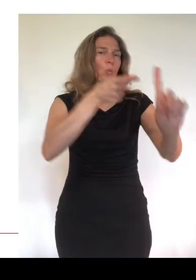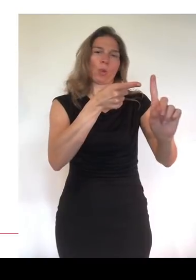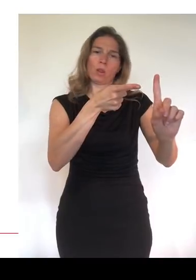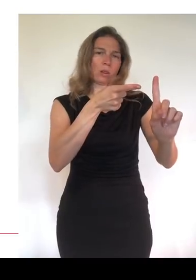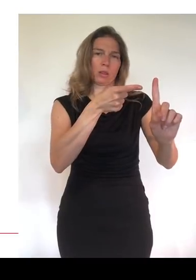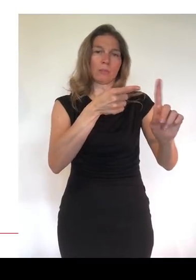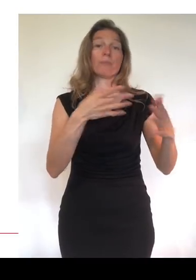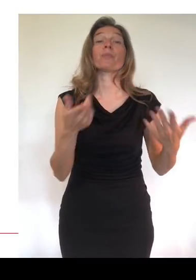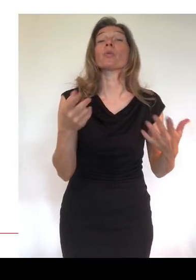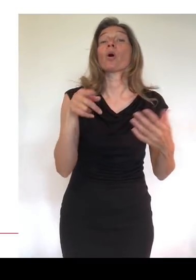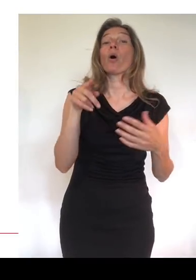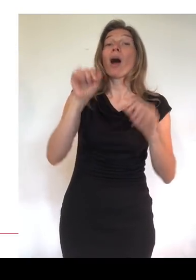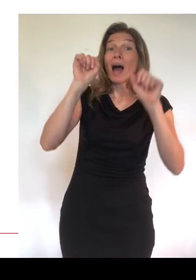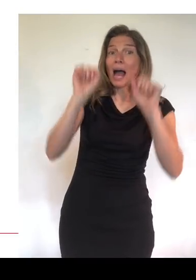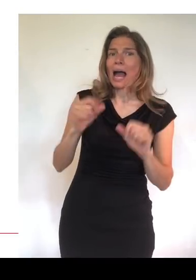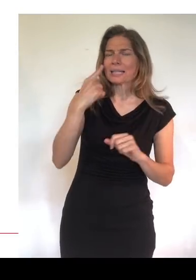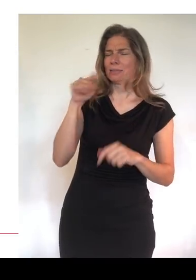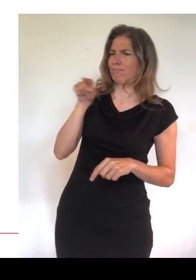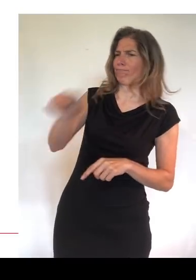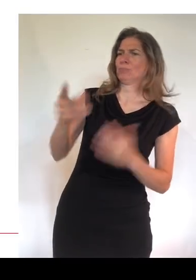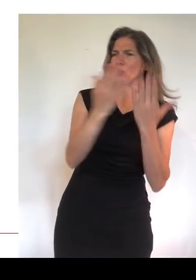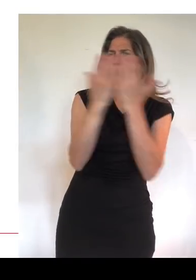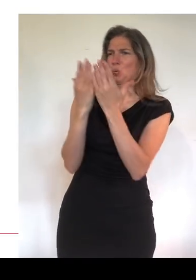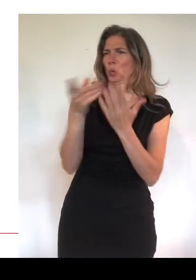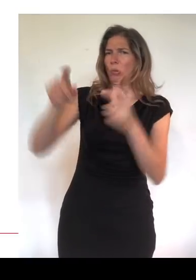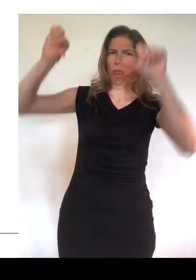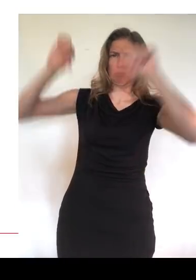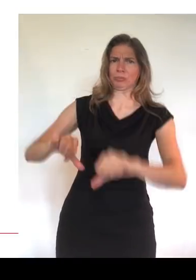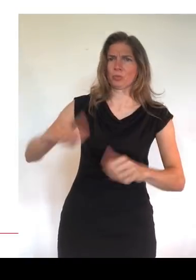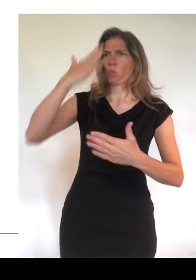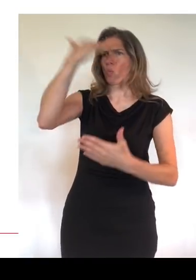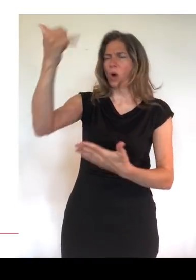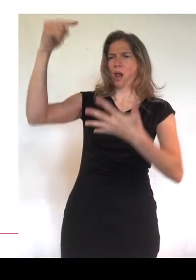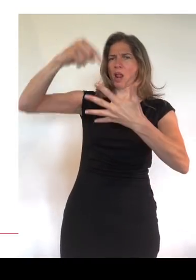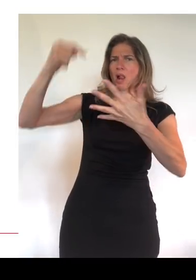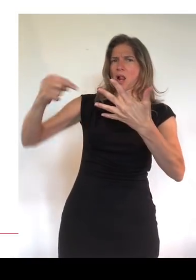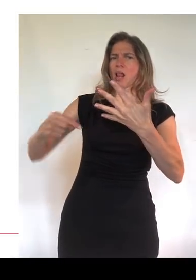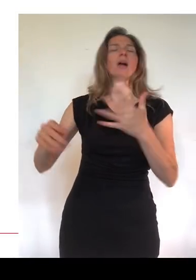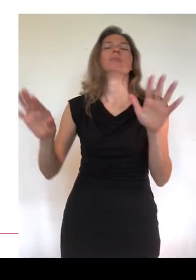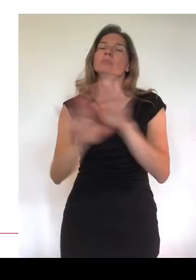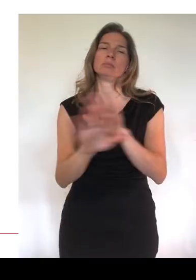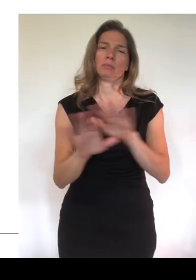on this tool a bad performing school it's not something that we can use to grade